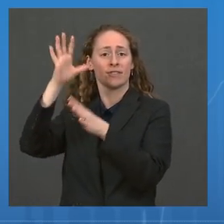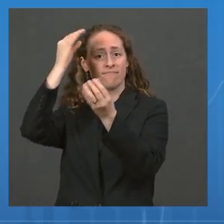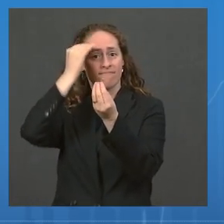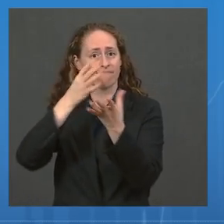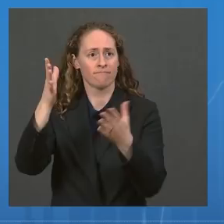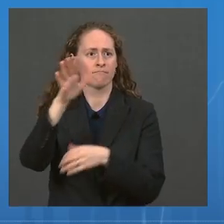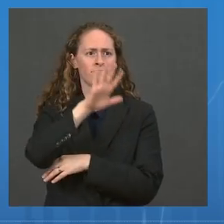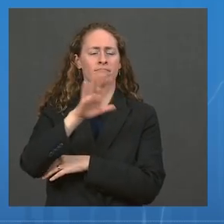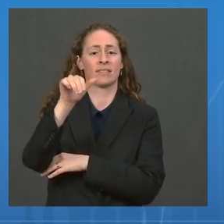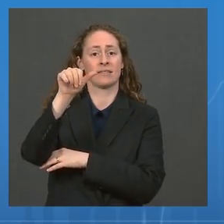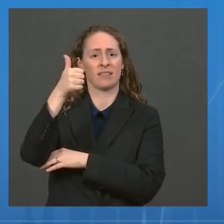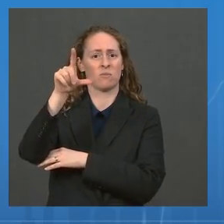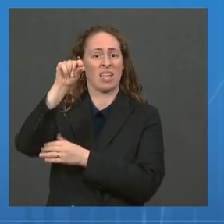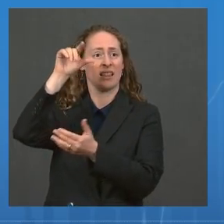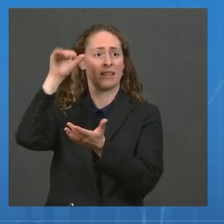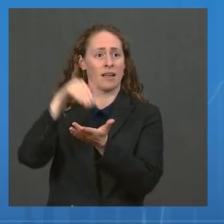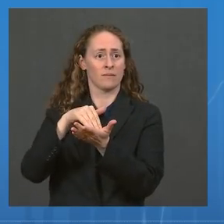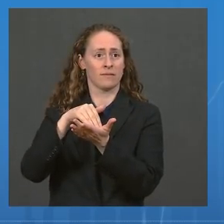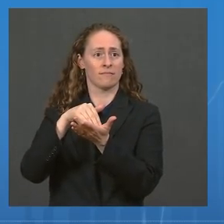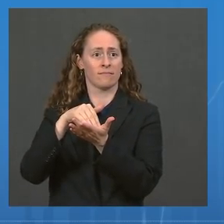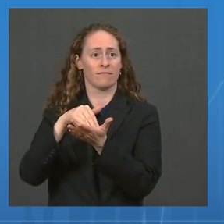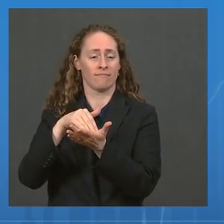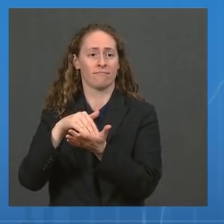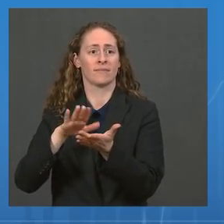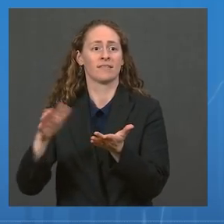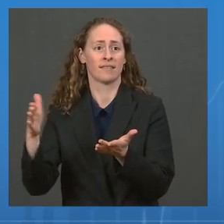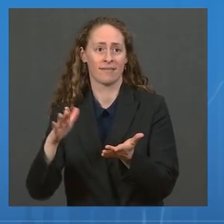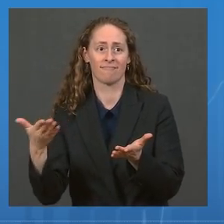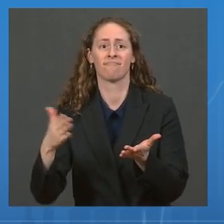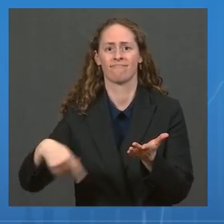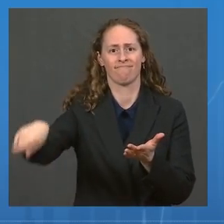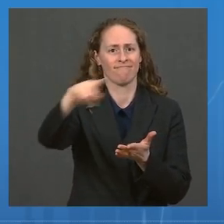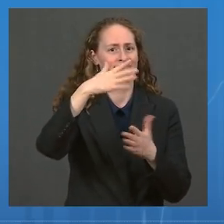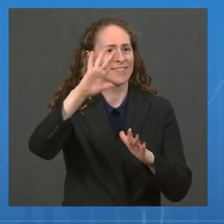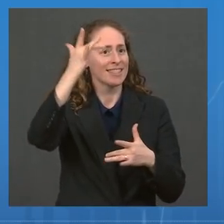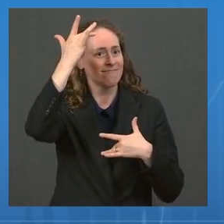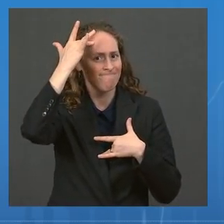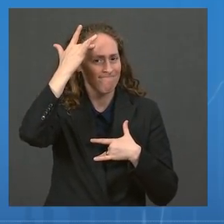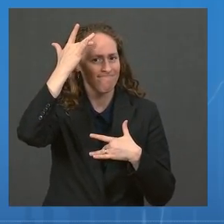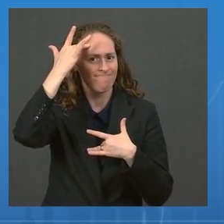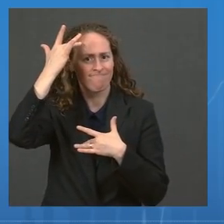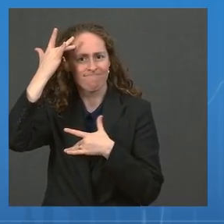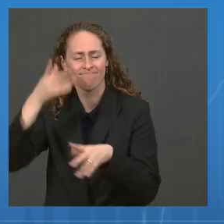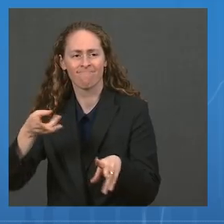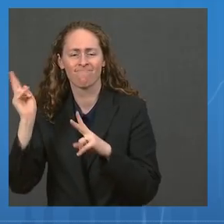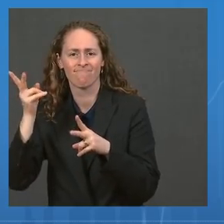nearly 10,000 hospitalizations, and almost 2,000 deaths. The vast majority of these cases and deaths